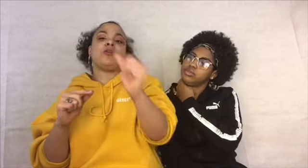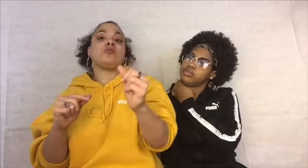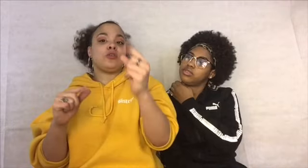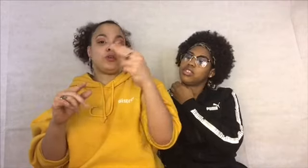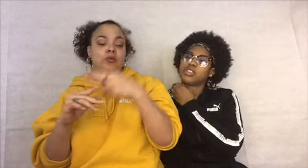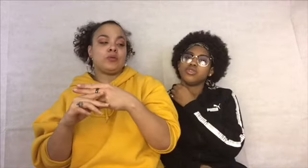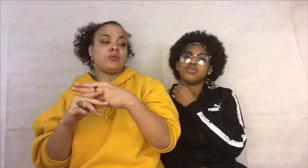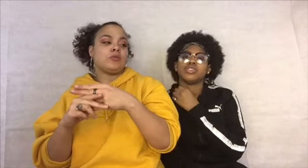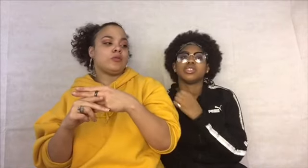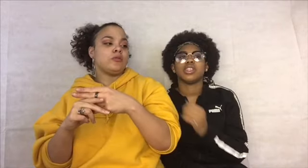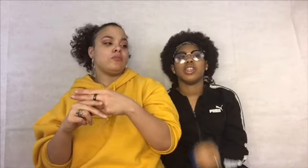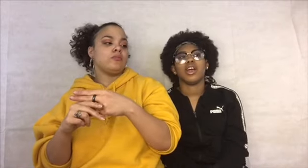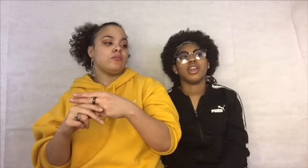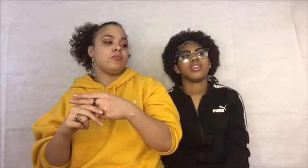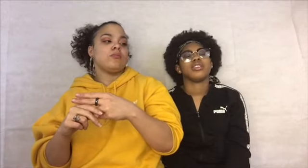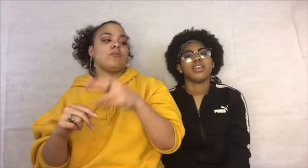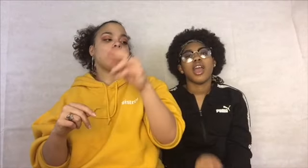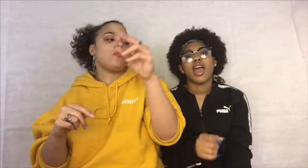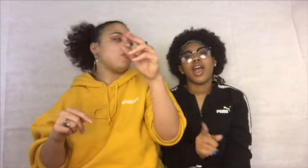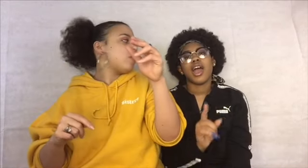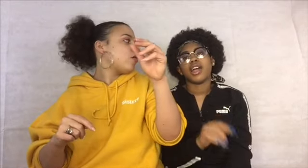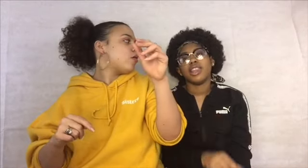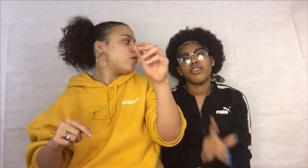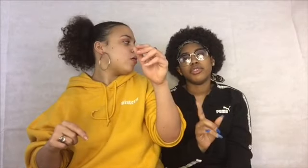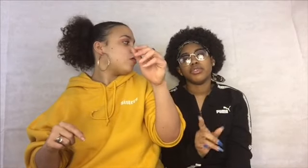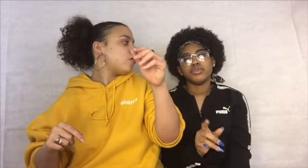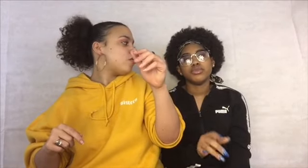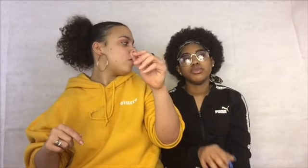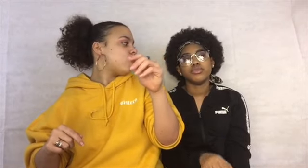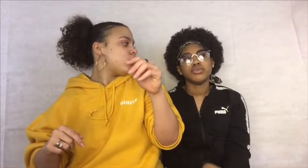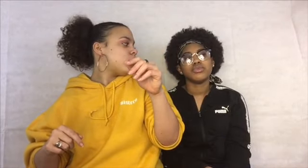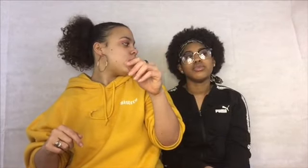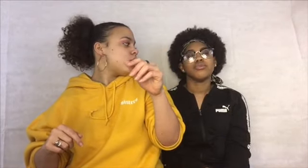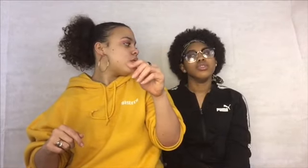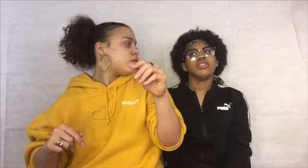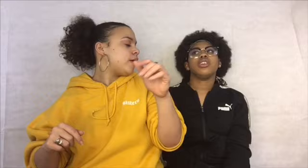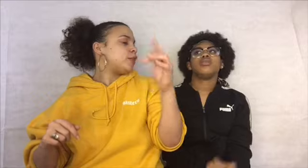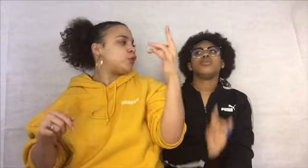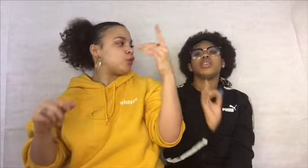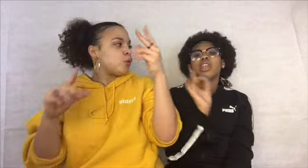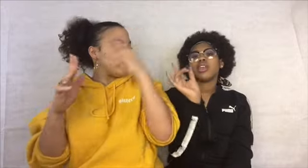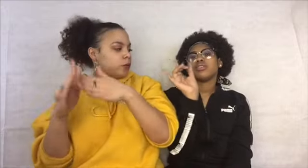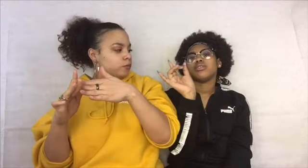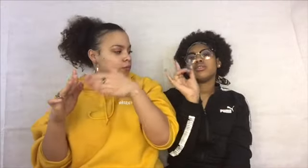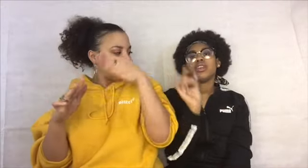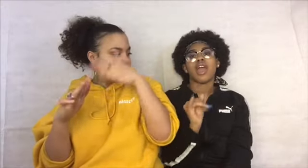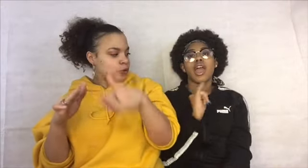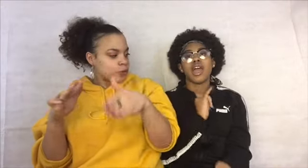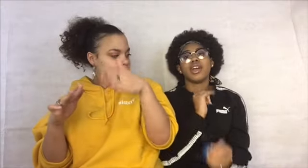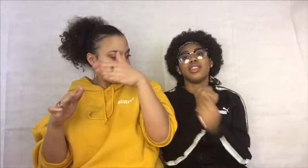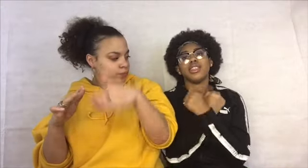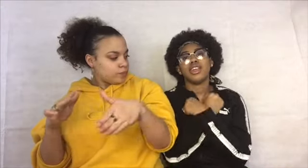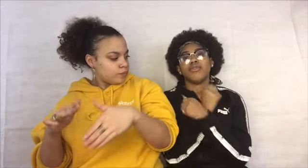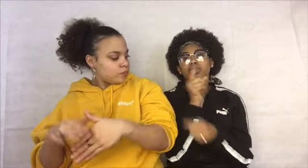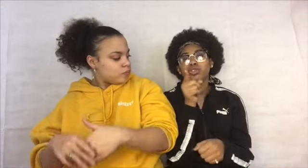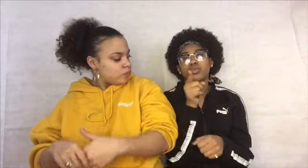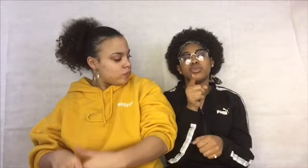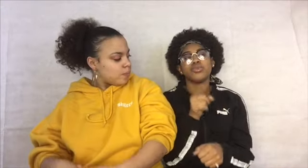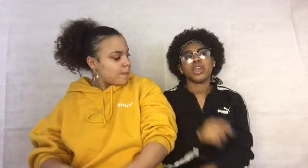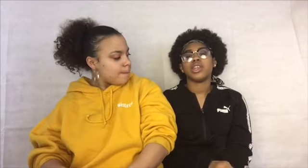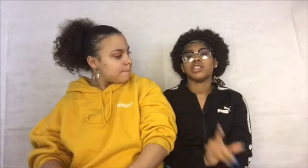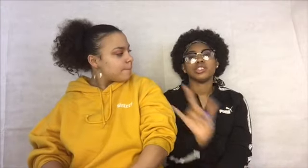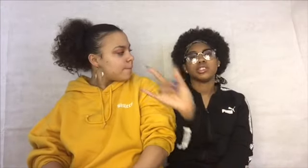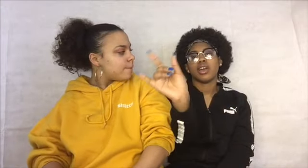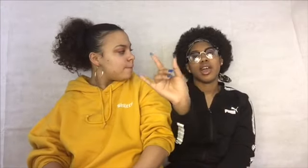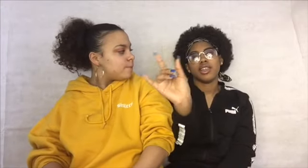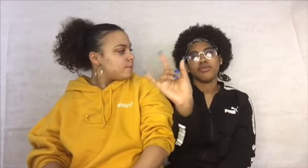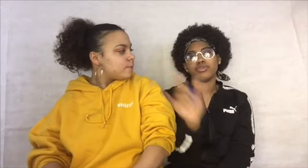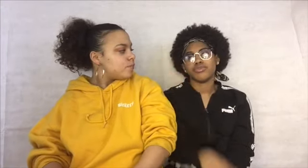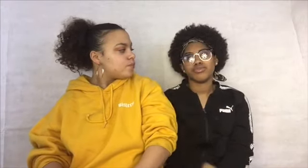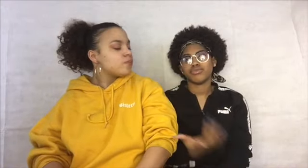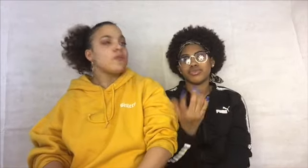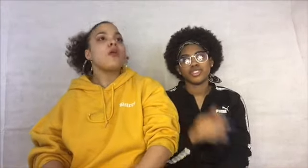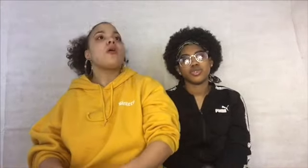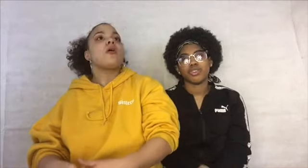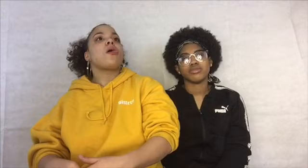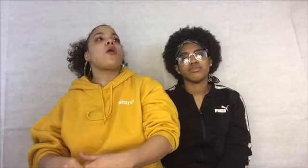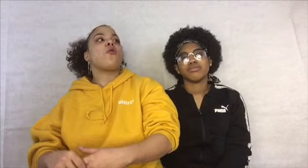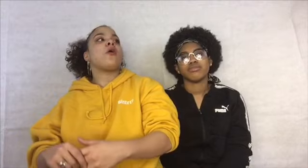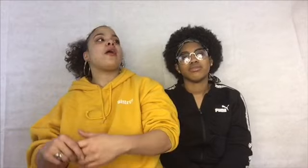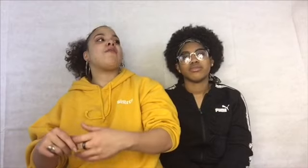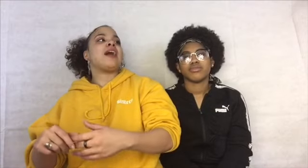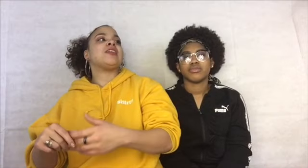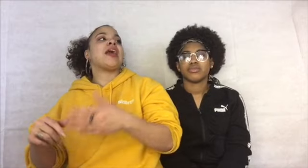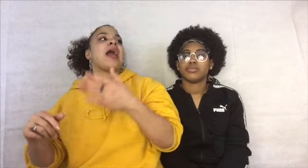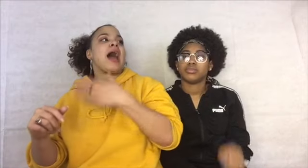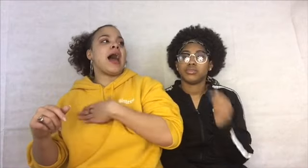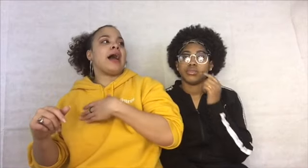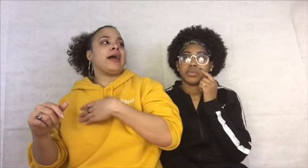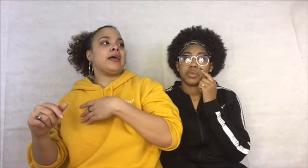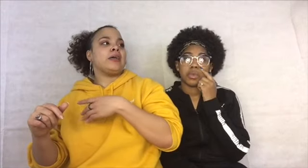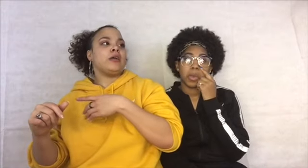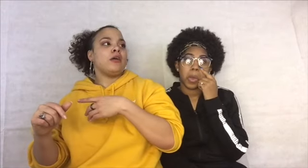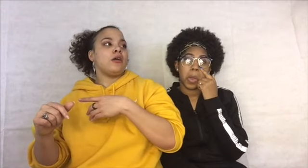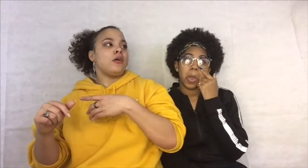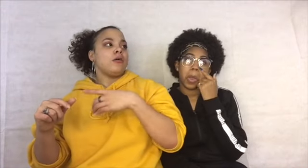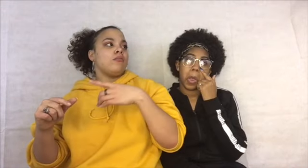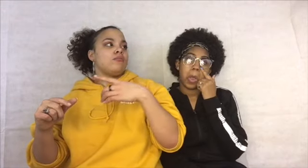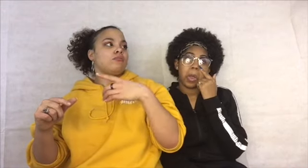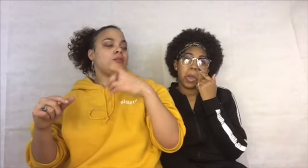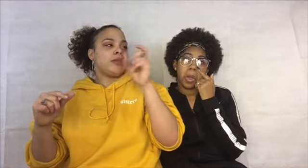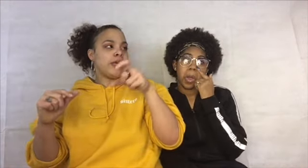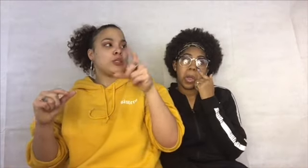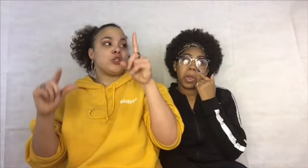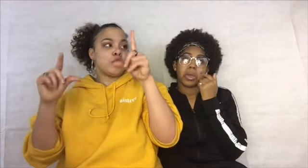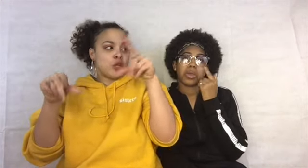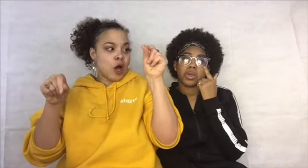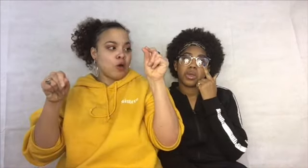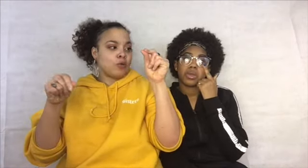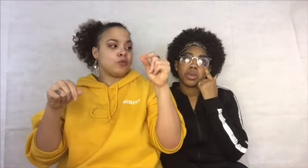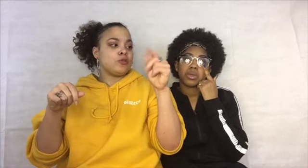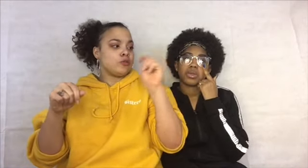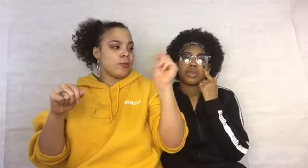don't use like " I love you" "I love you "or if I say " I need to go to the